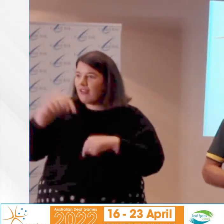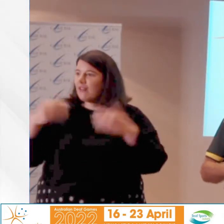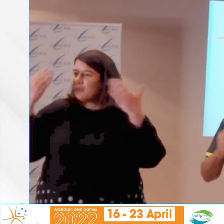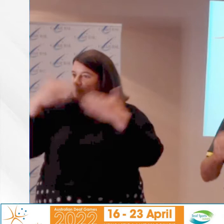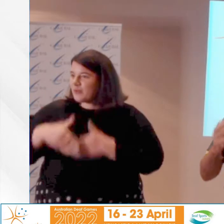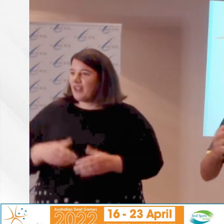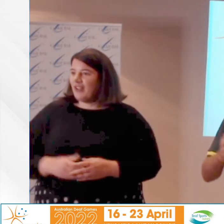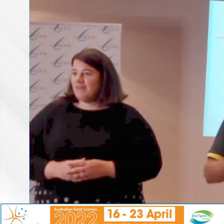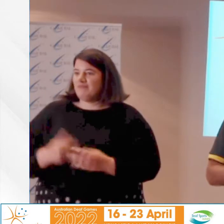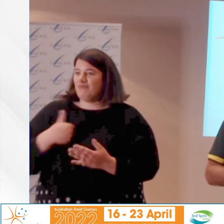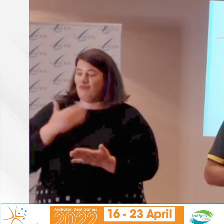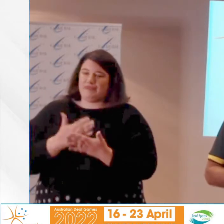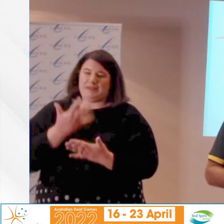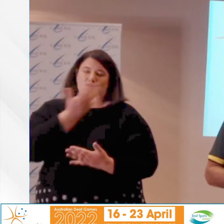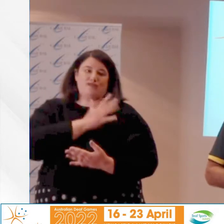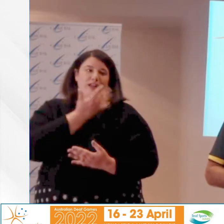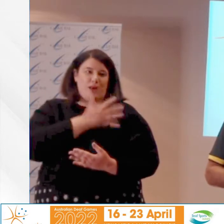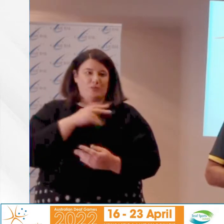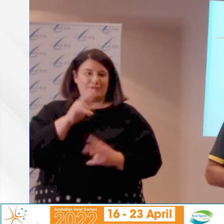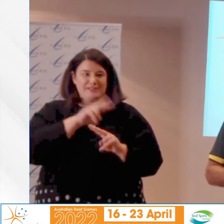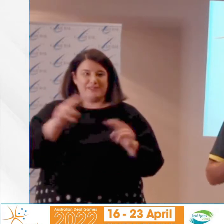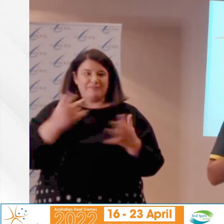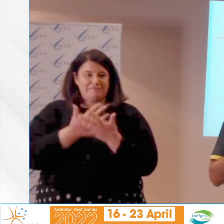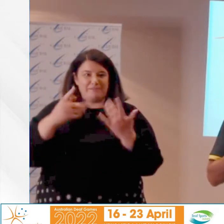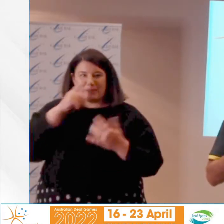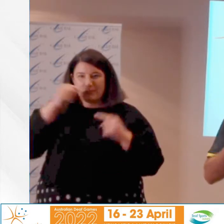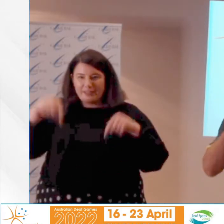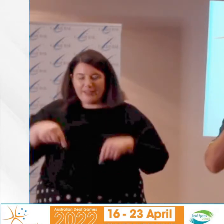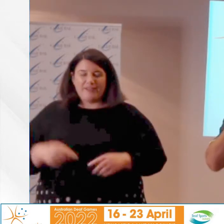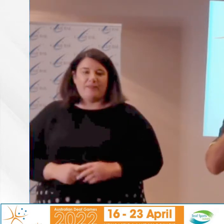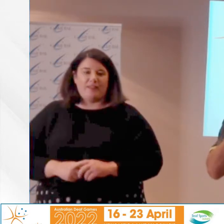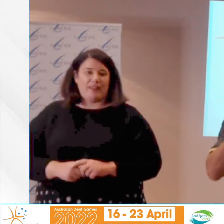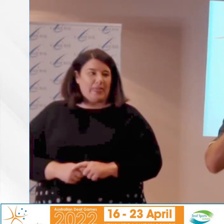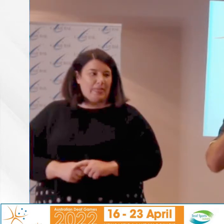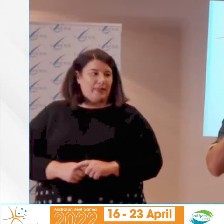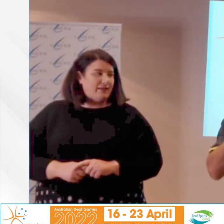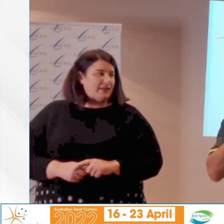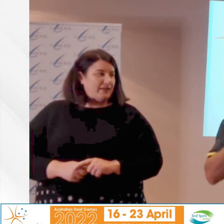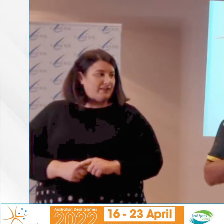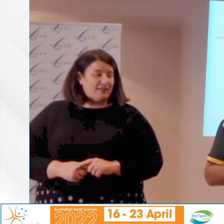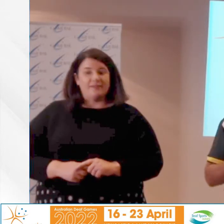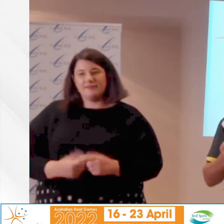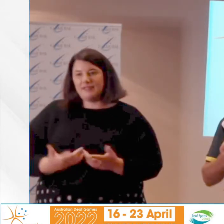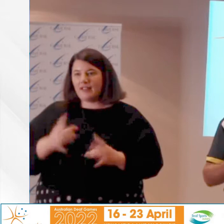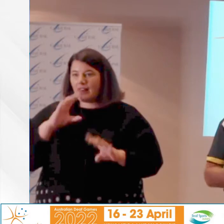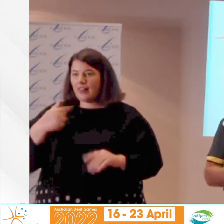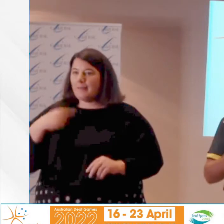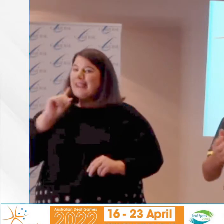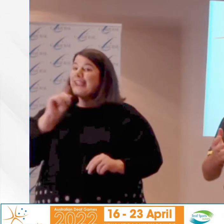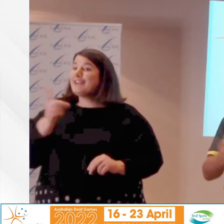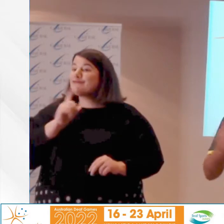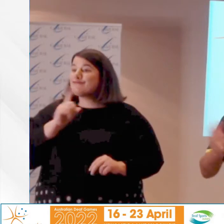very proud of that and um clearly im hearing um so sorry i'm sorry